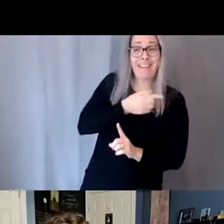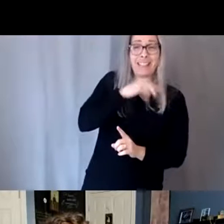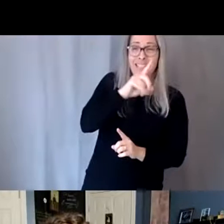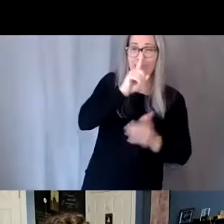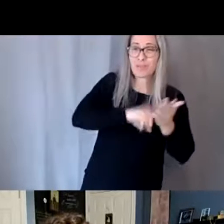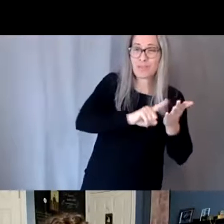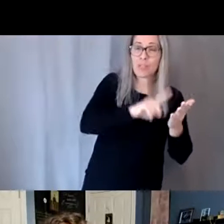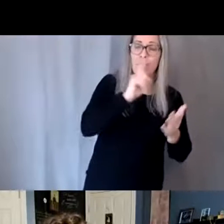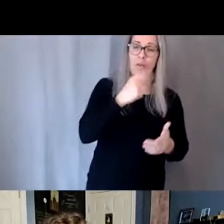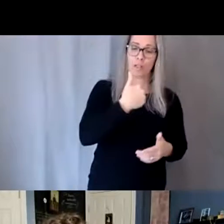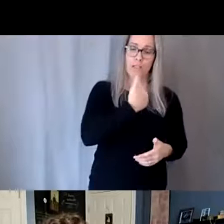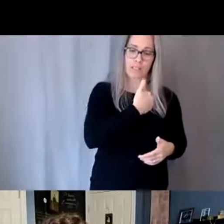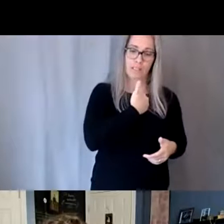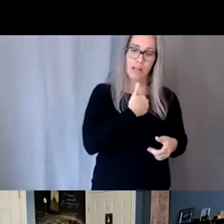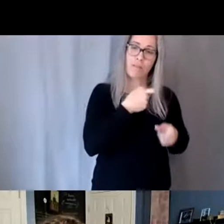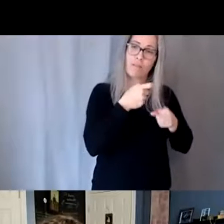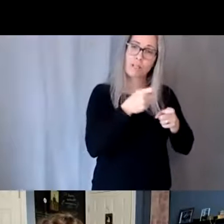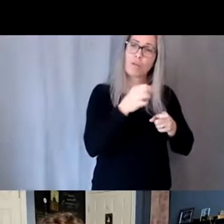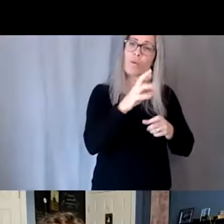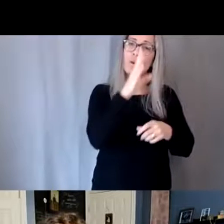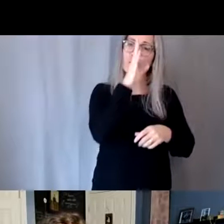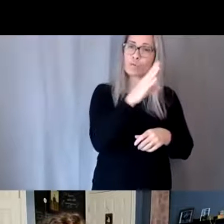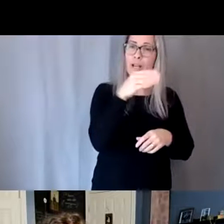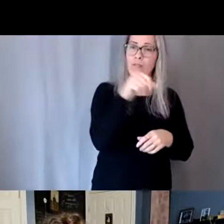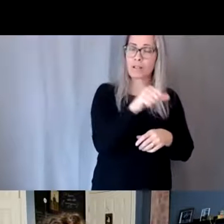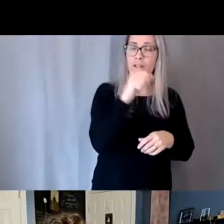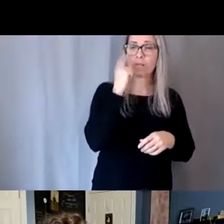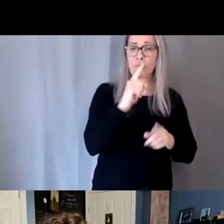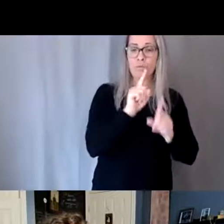or direct funded attendant care services so where